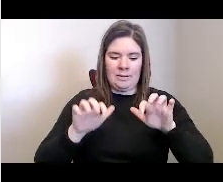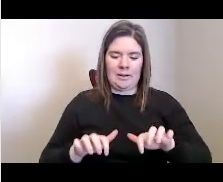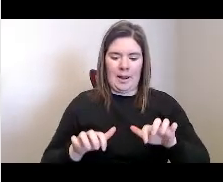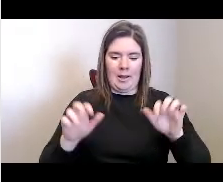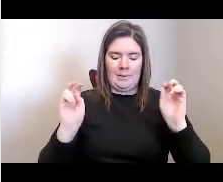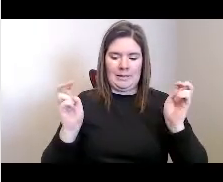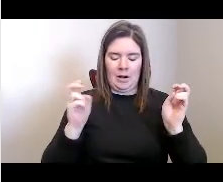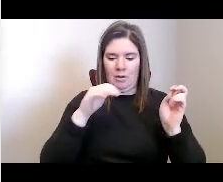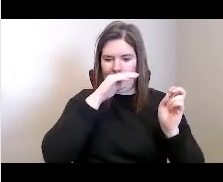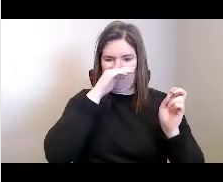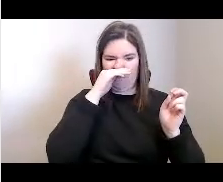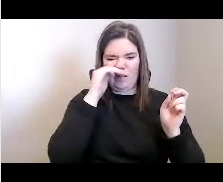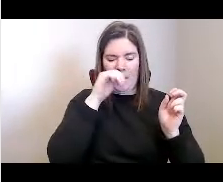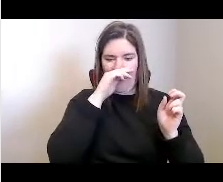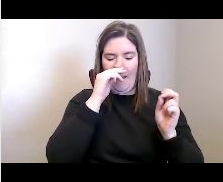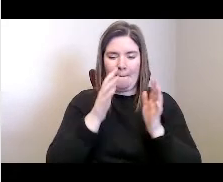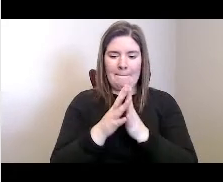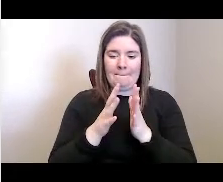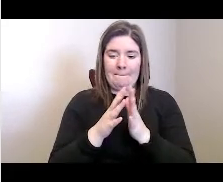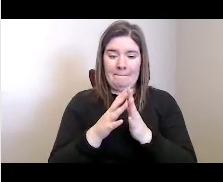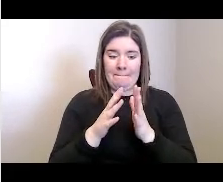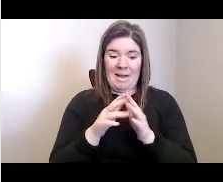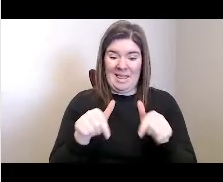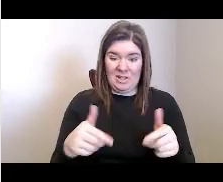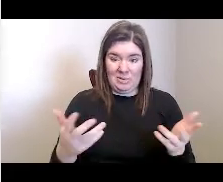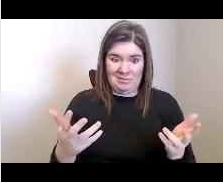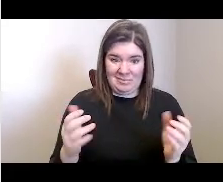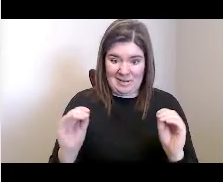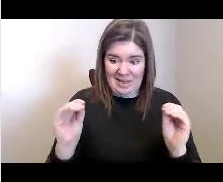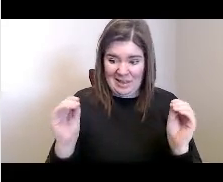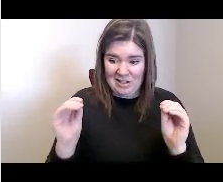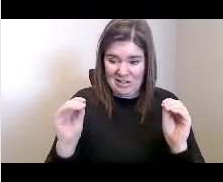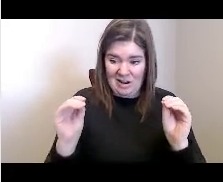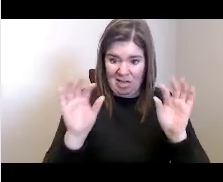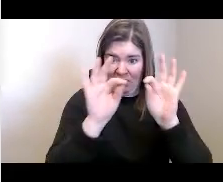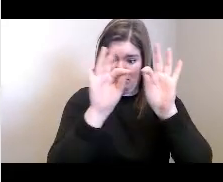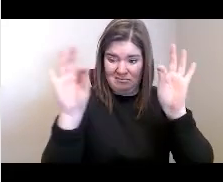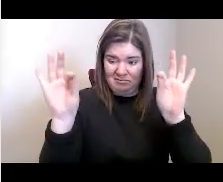And this one doesn't have that filled out, so I'm going to actually copy, off screen,